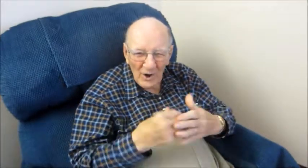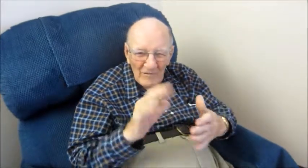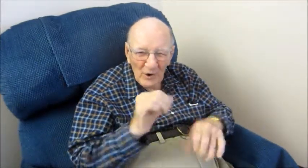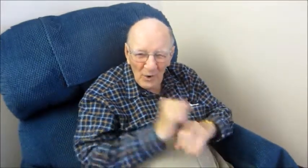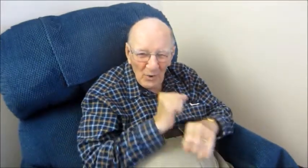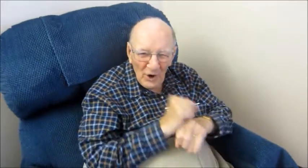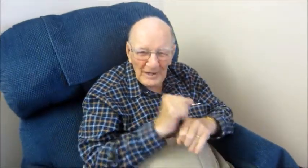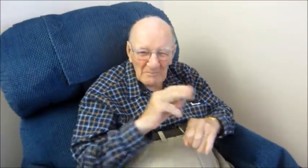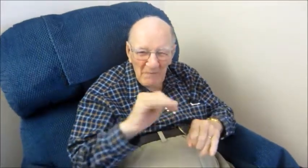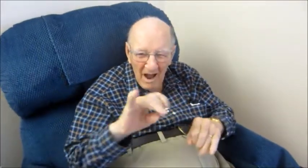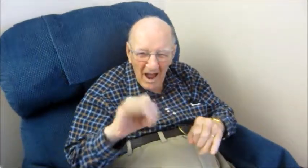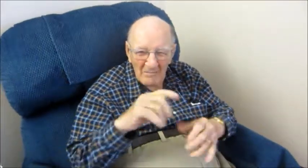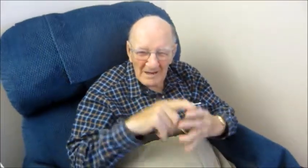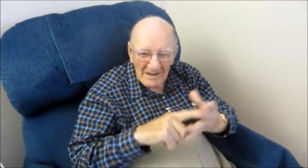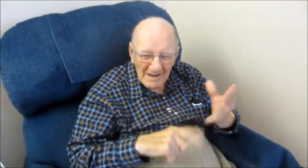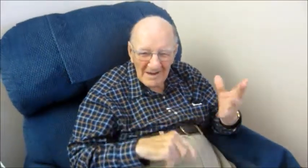seeing all of your work with Mime and all you do